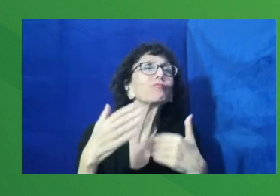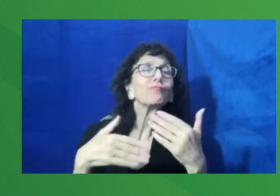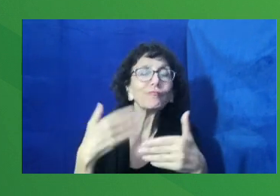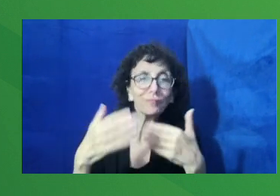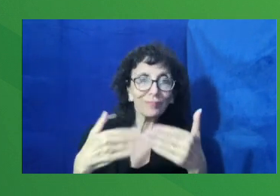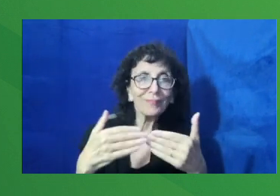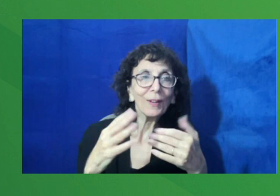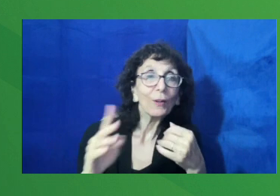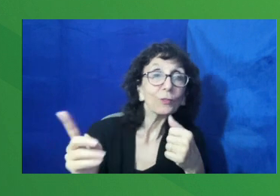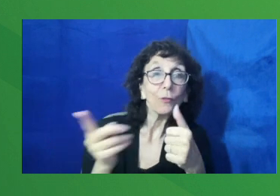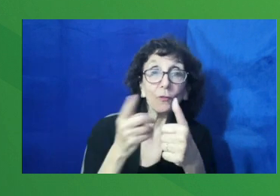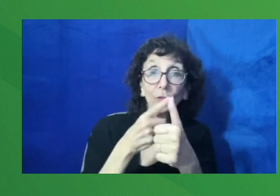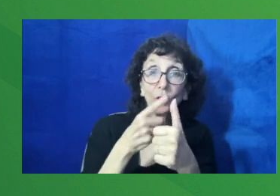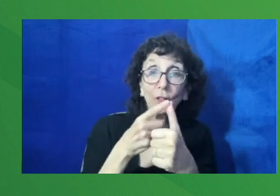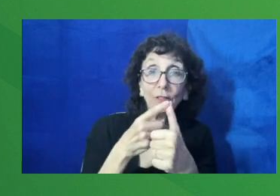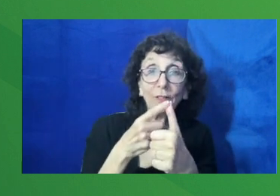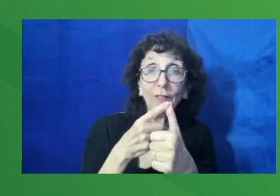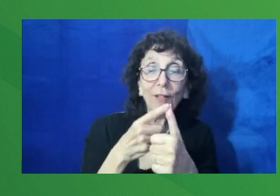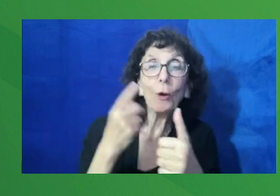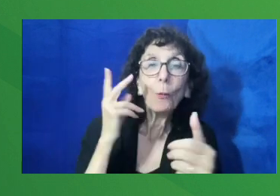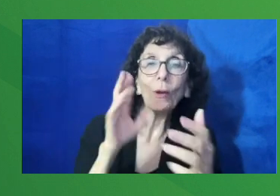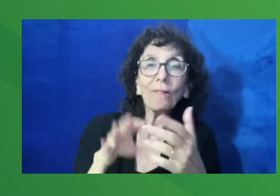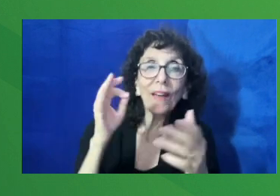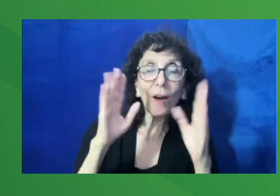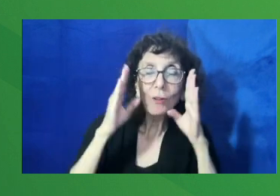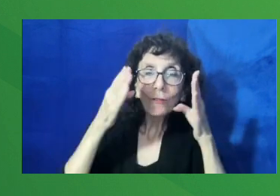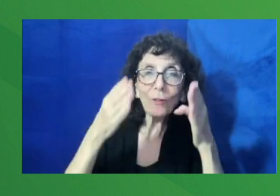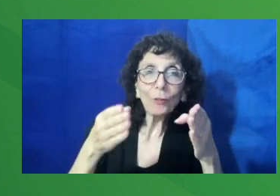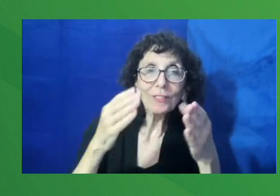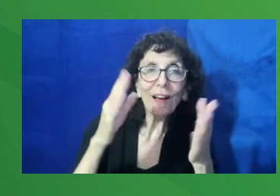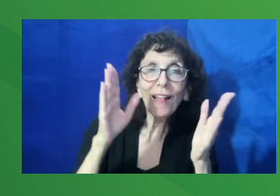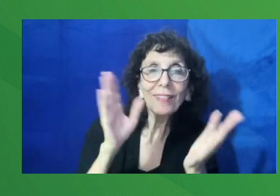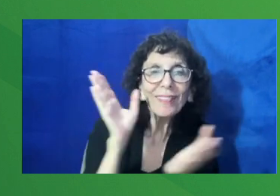foremost was that we found a focus on listening. When you teach students to focus on listening,